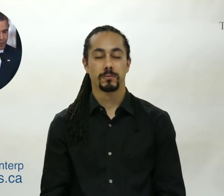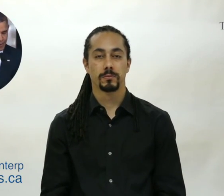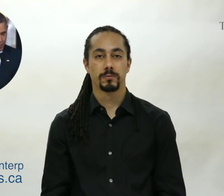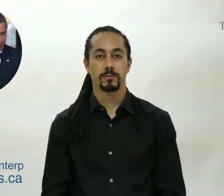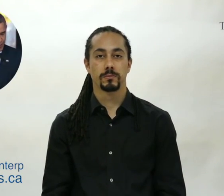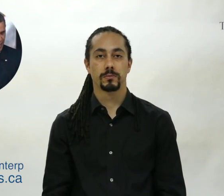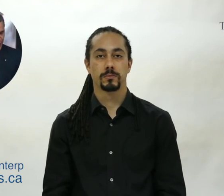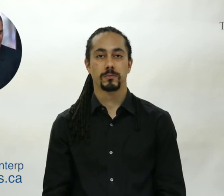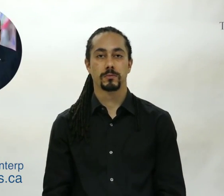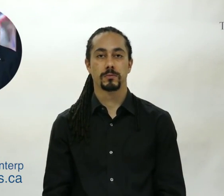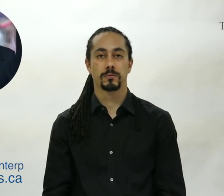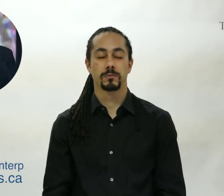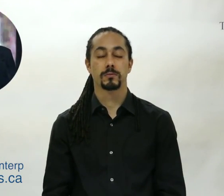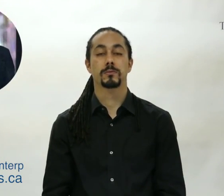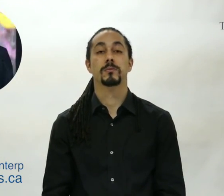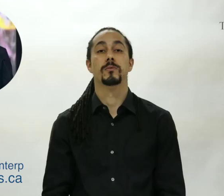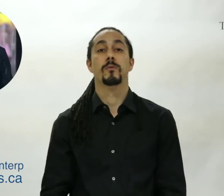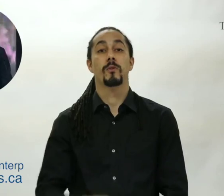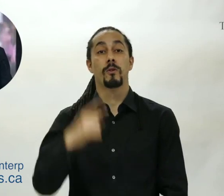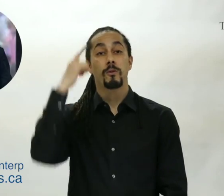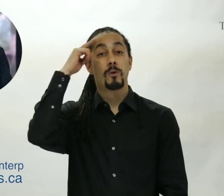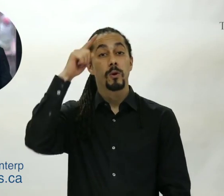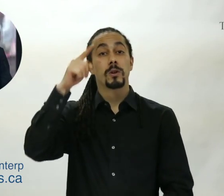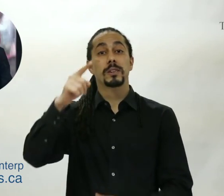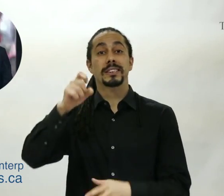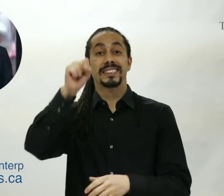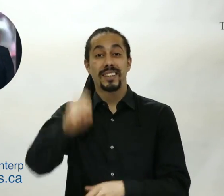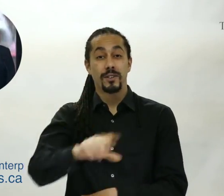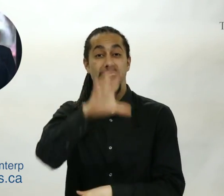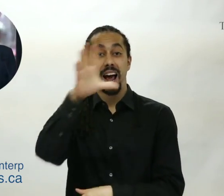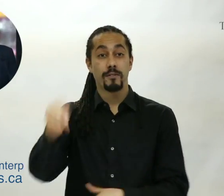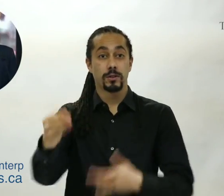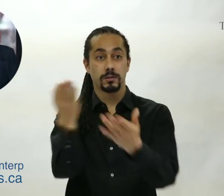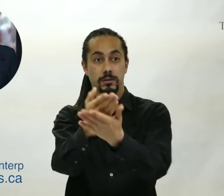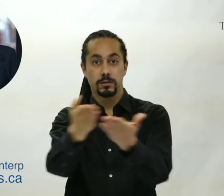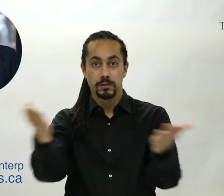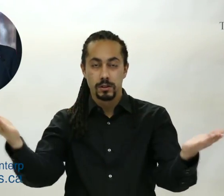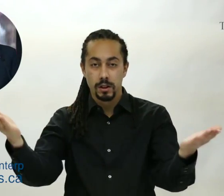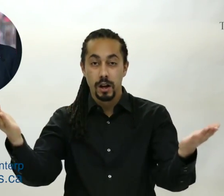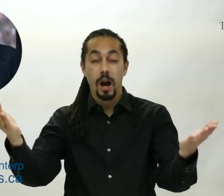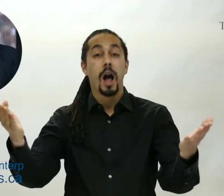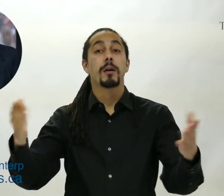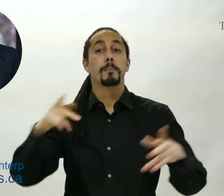For the people of South Africa, for those he inspired around the